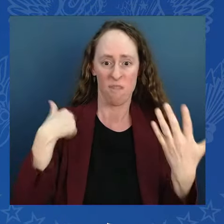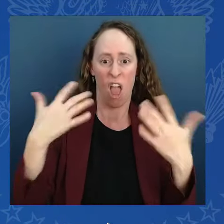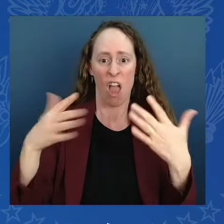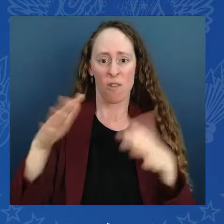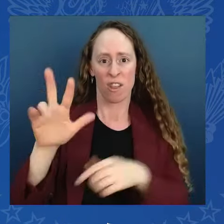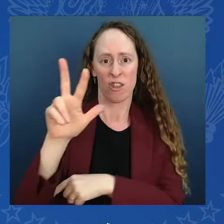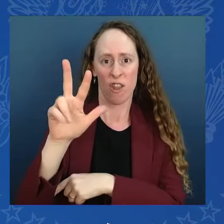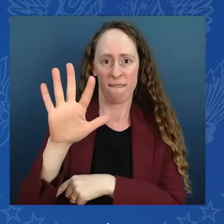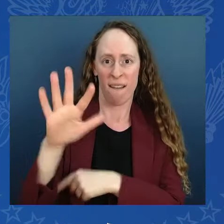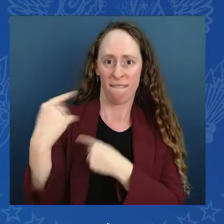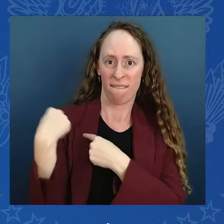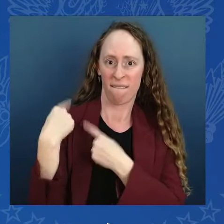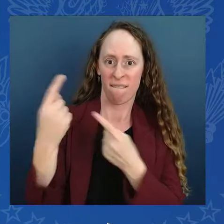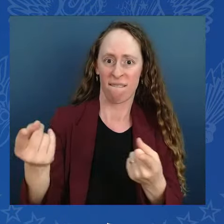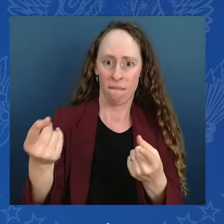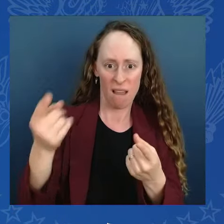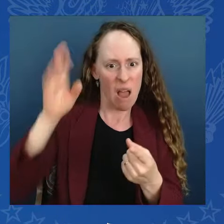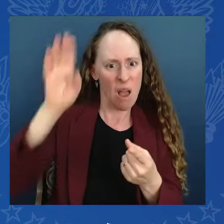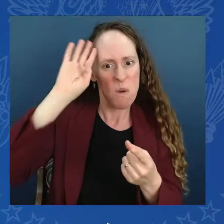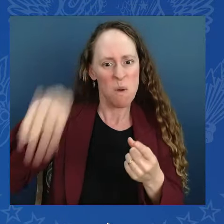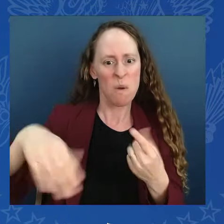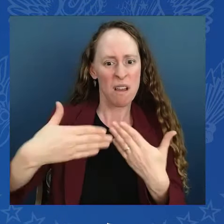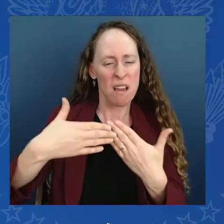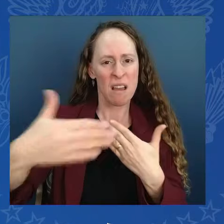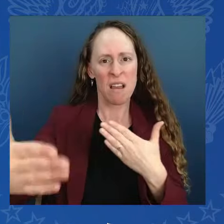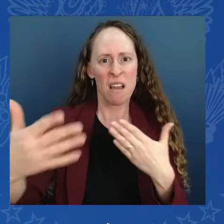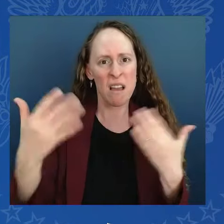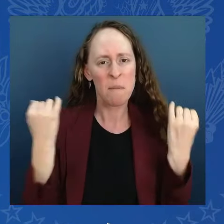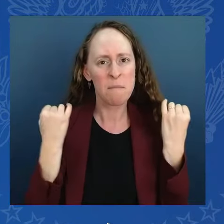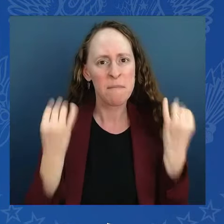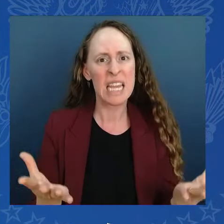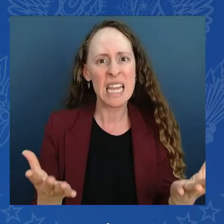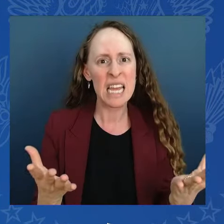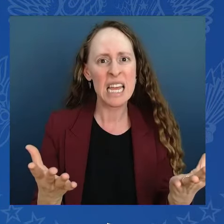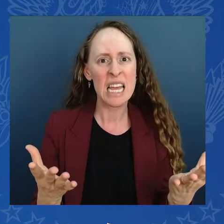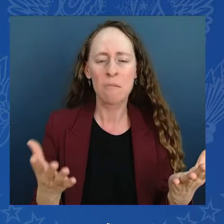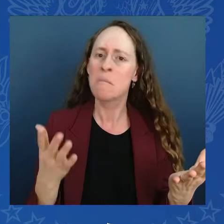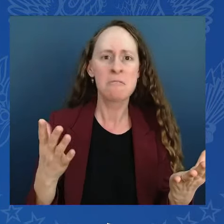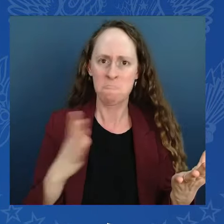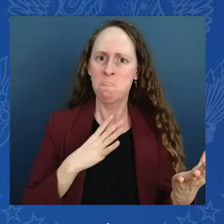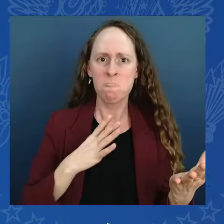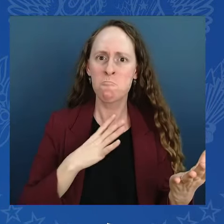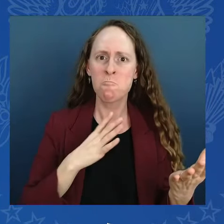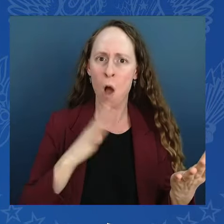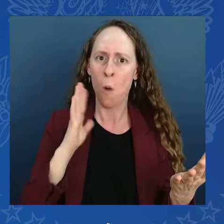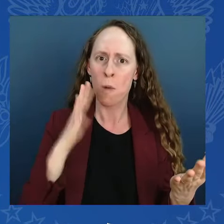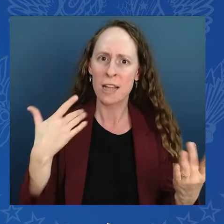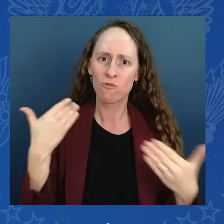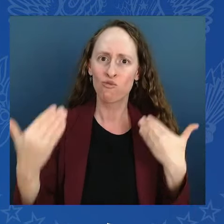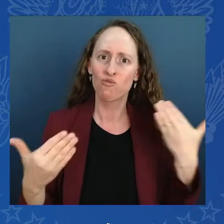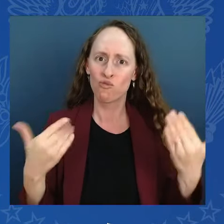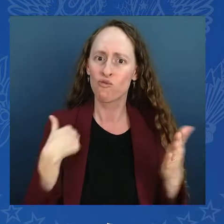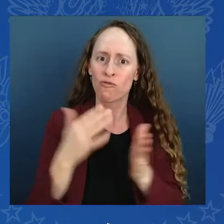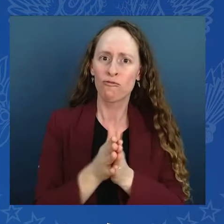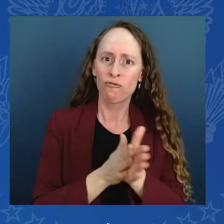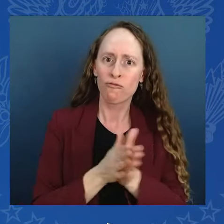This is hard work, but it is so rewarding. Not only am I getting paid great wages and great benefits, but I know that when I am removing a lead service lateral,